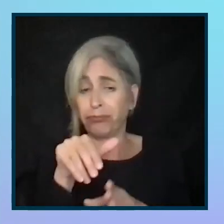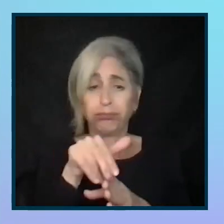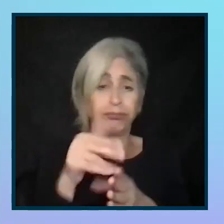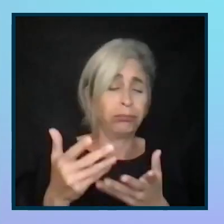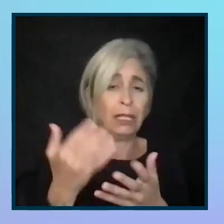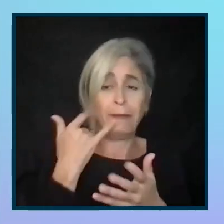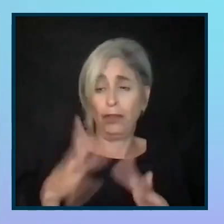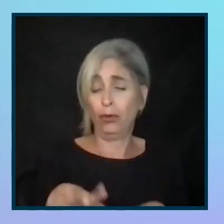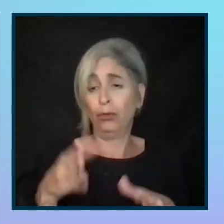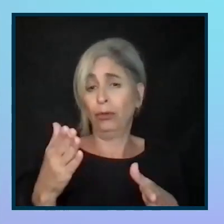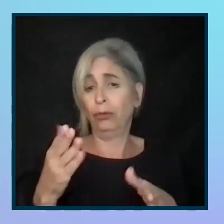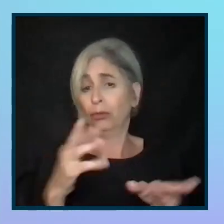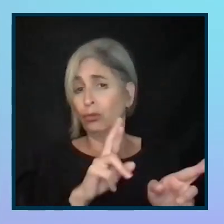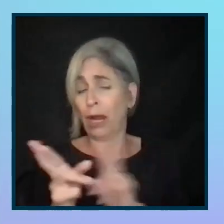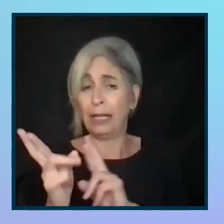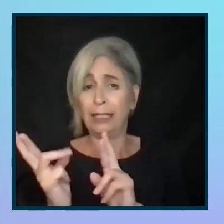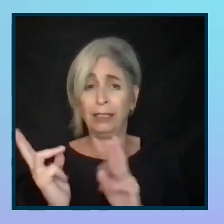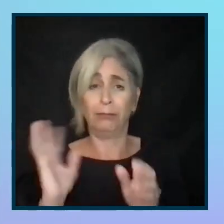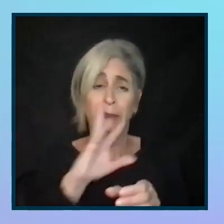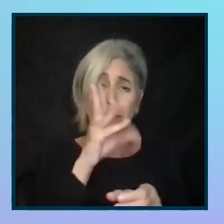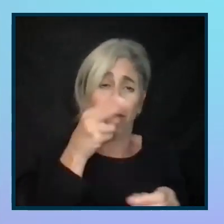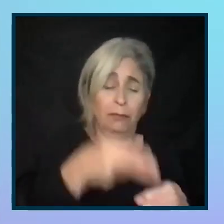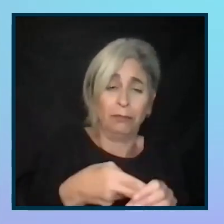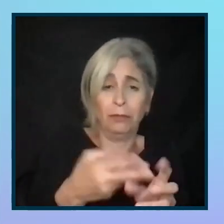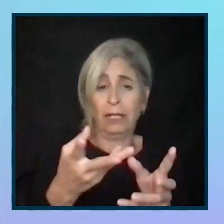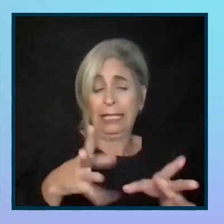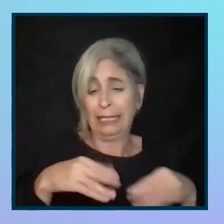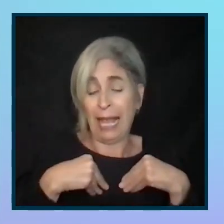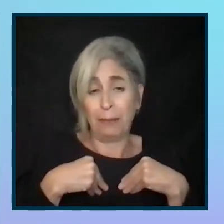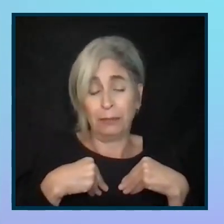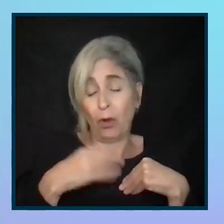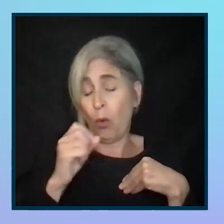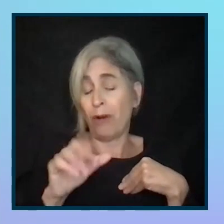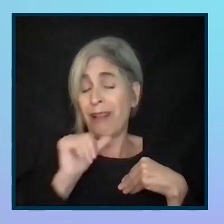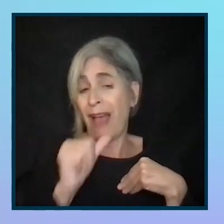with accessibility or not, they're measured against that,